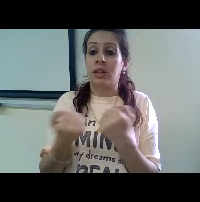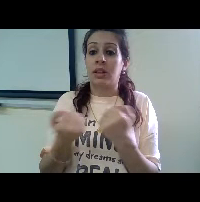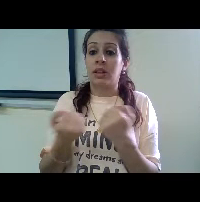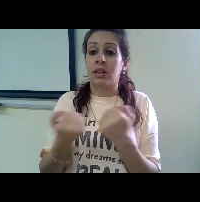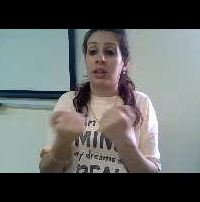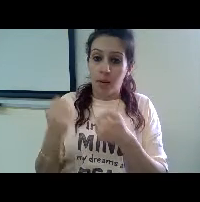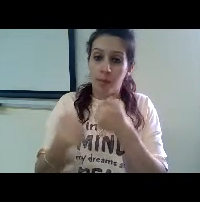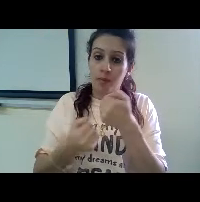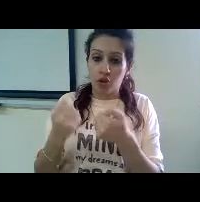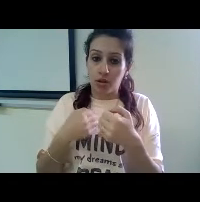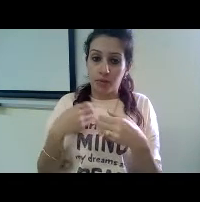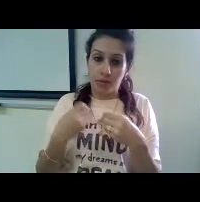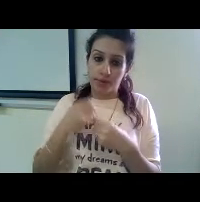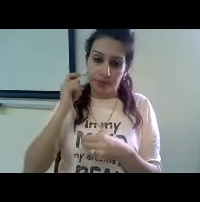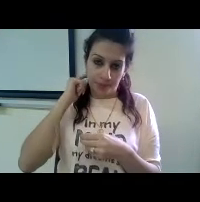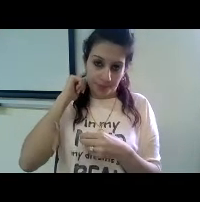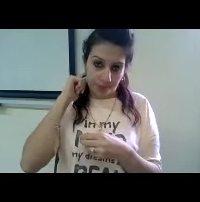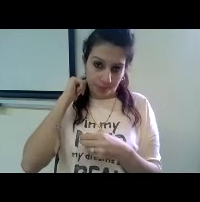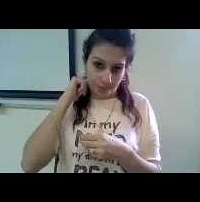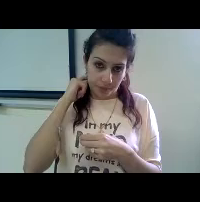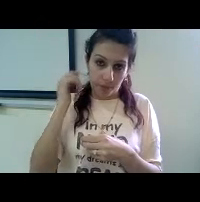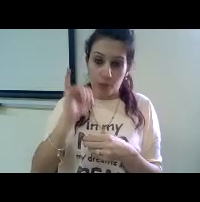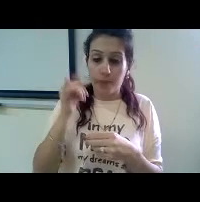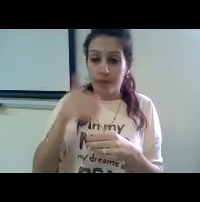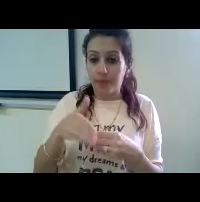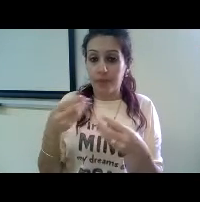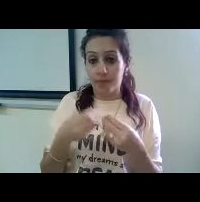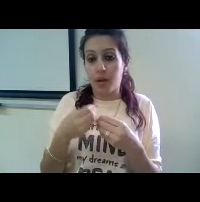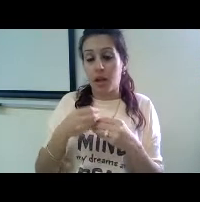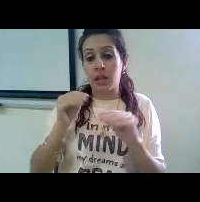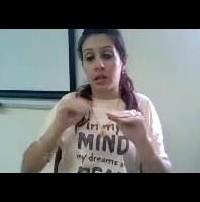the quality of inclusive education for all learners.